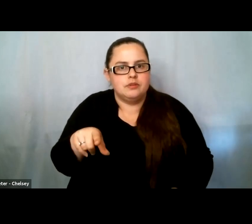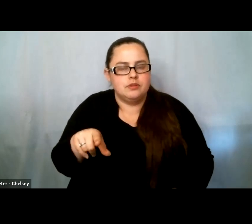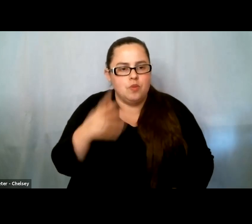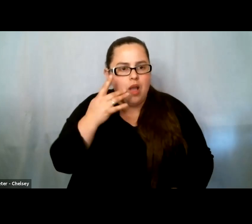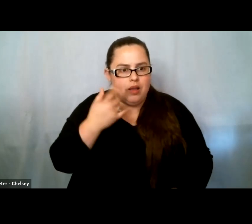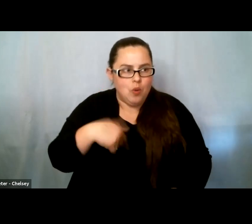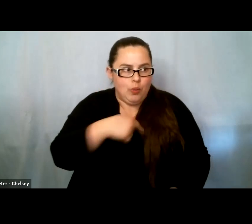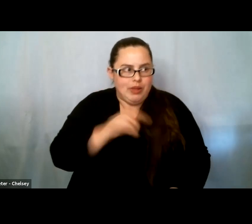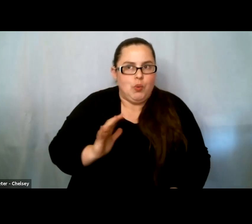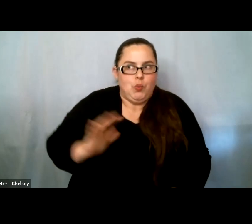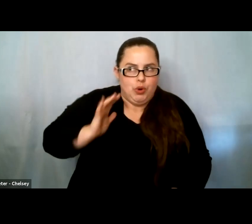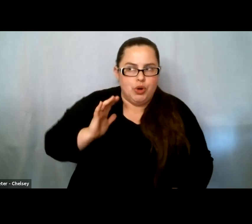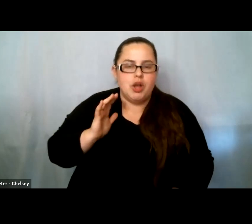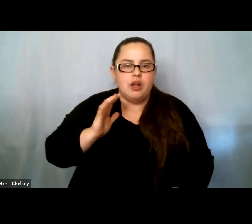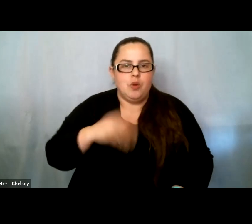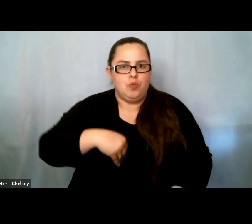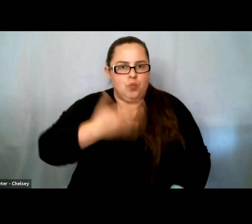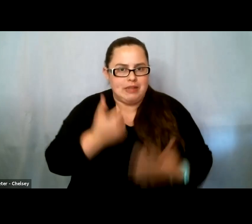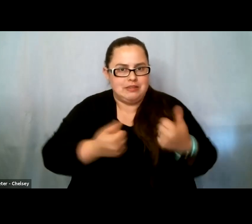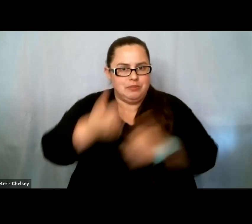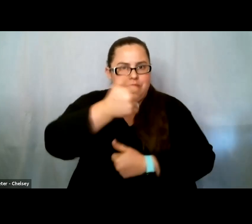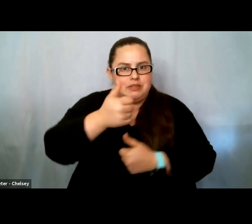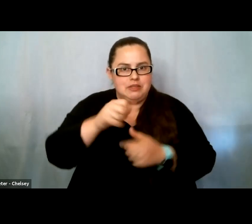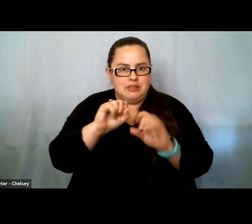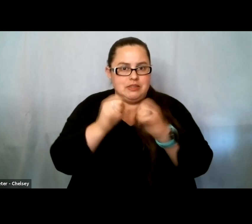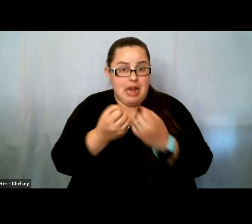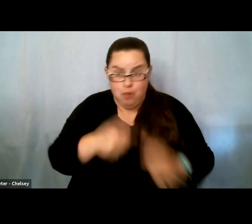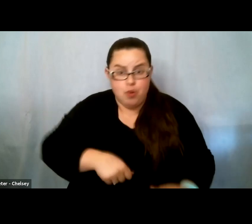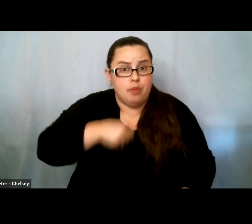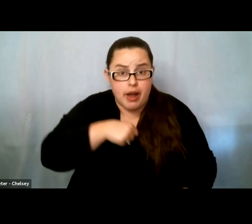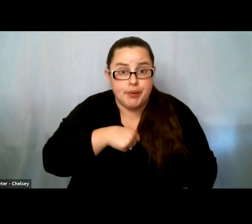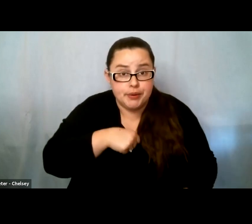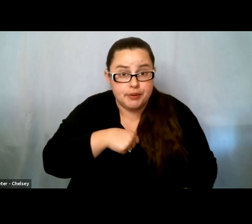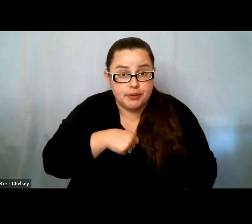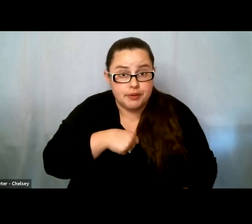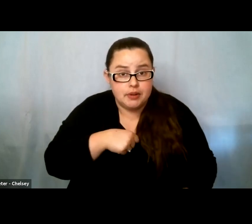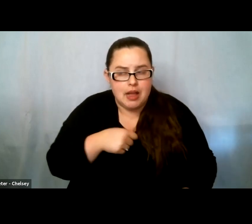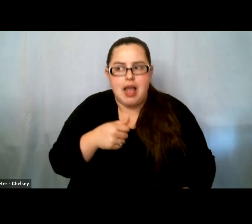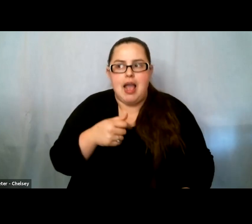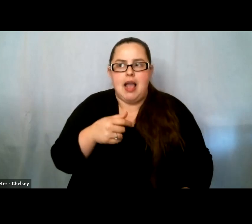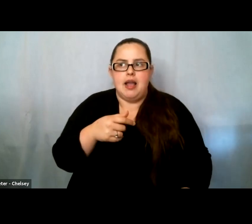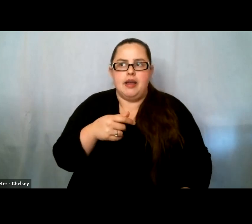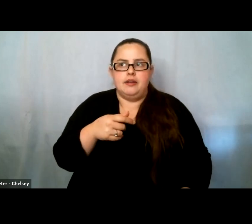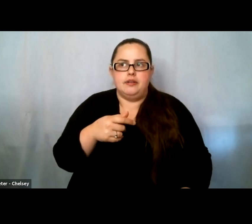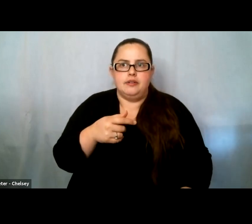supremacist society proudly. So and in rejecting that, you have to do more than just